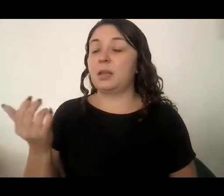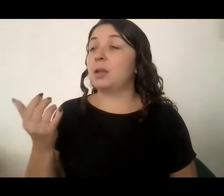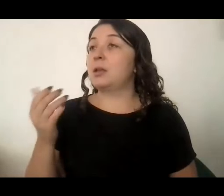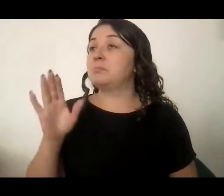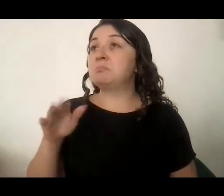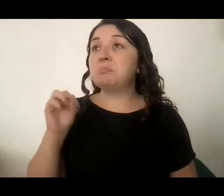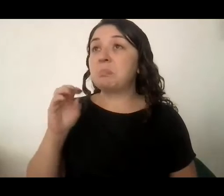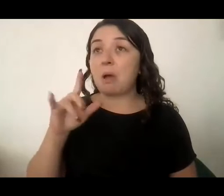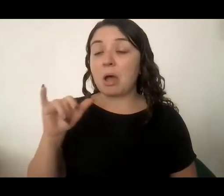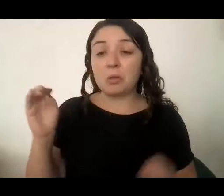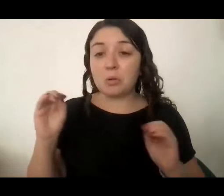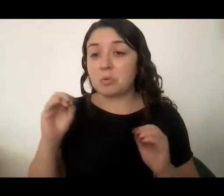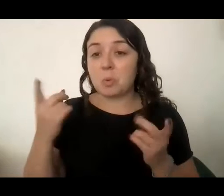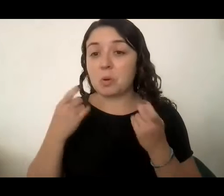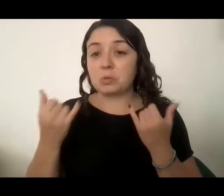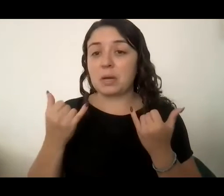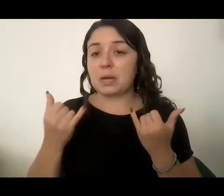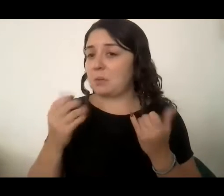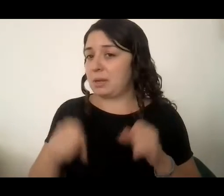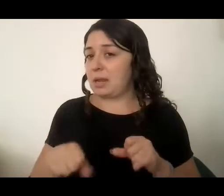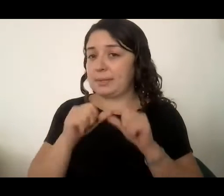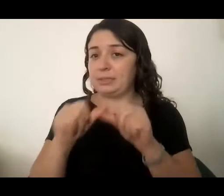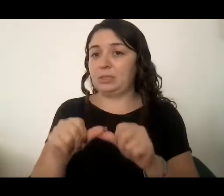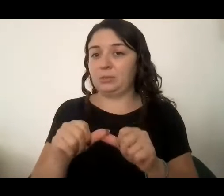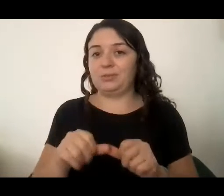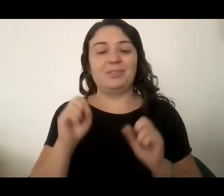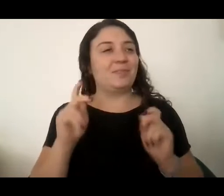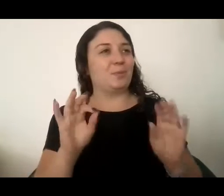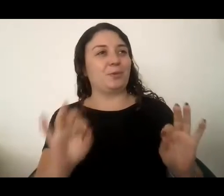so I think we are good to keep going. >> MOLLY SULLIVAN: Perfect. Great. Then